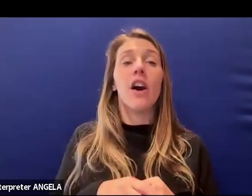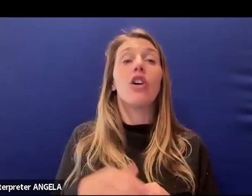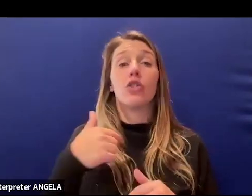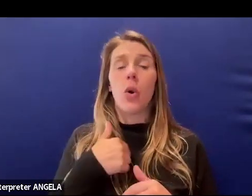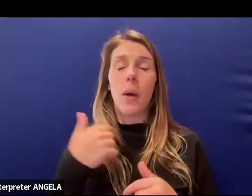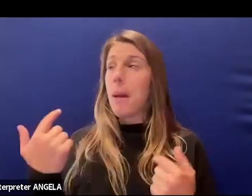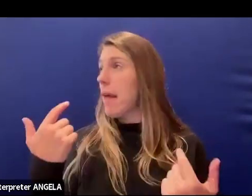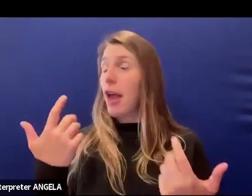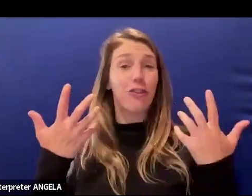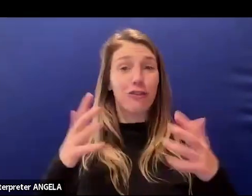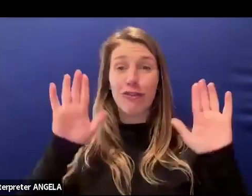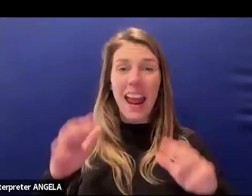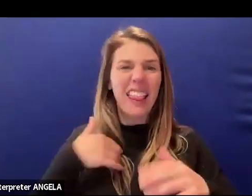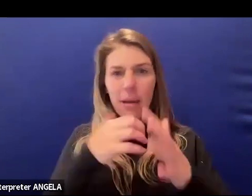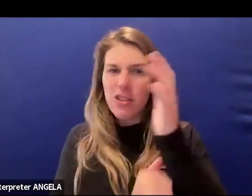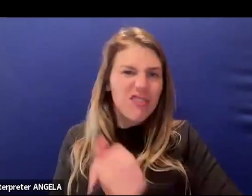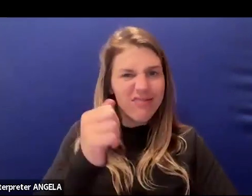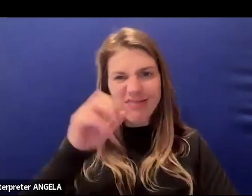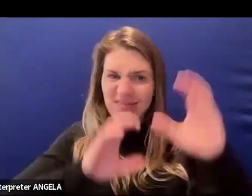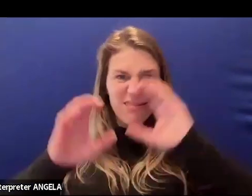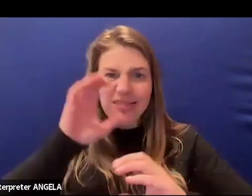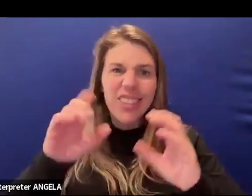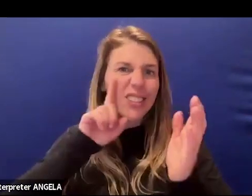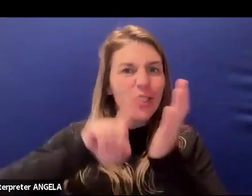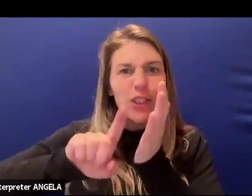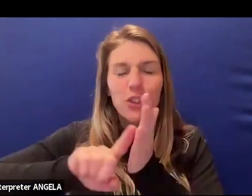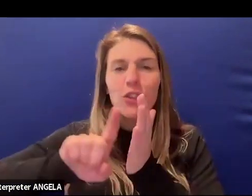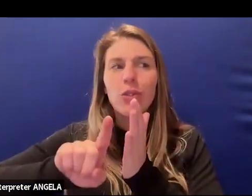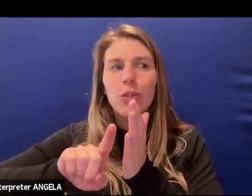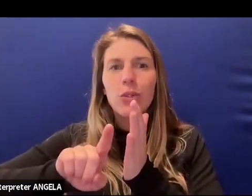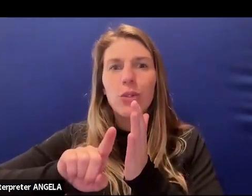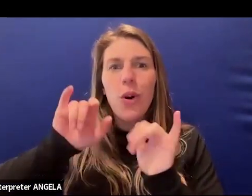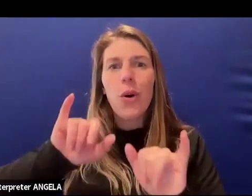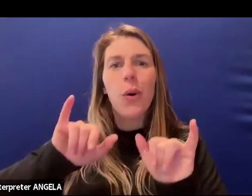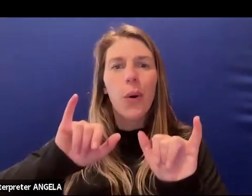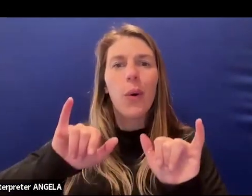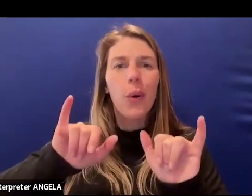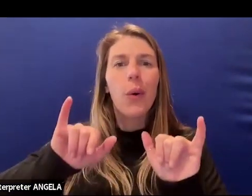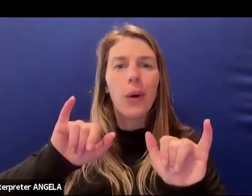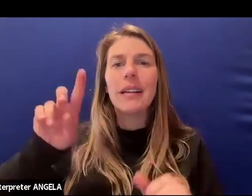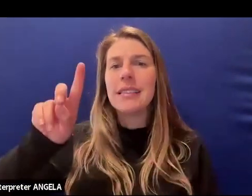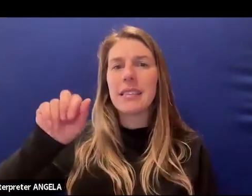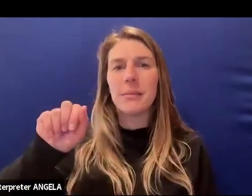When I got here, I was like, "Well, great, let me just dig into the research base," and very quickly discovered, "Oh, we know a lot less about people with disabilities